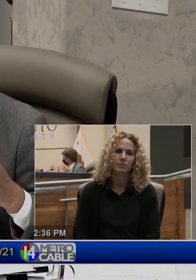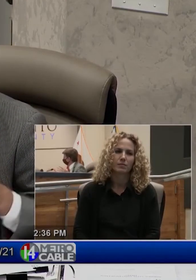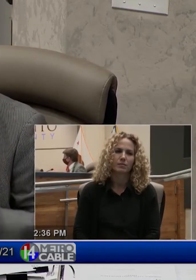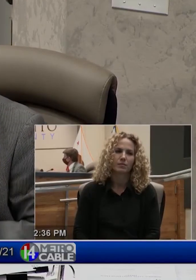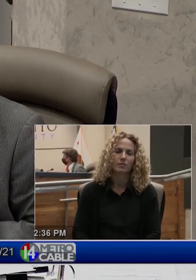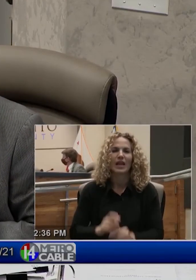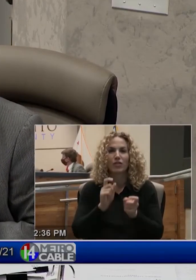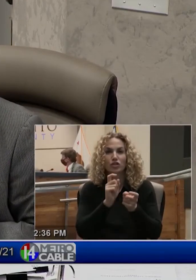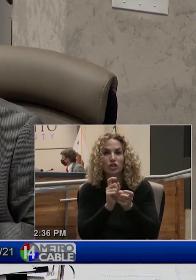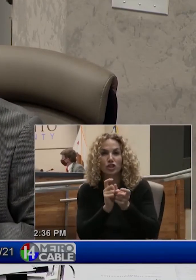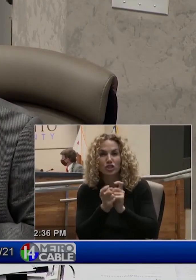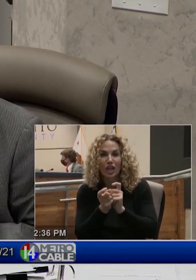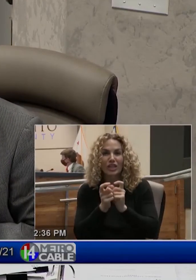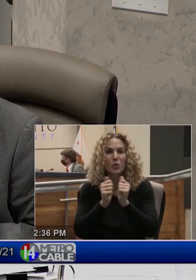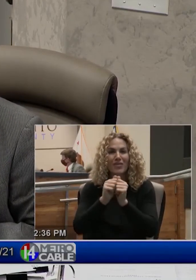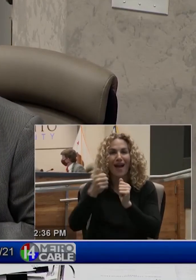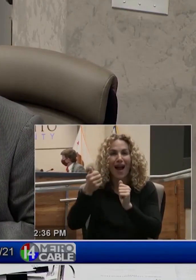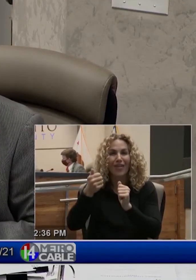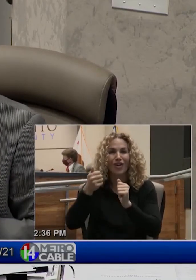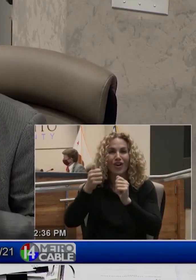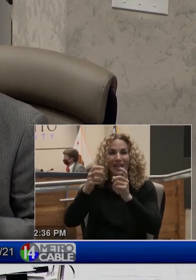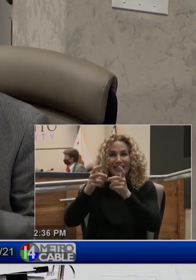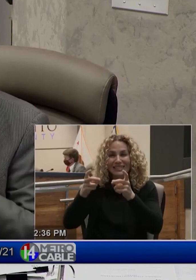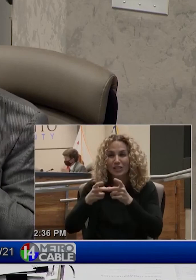WITH OTHER DISTRICTS AND POPULATION CENTERS AND